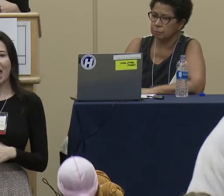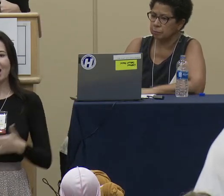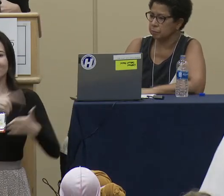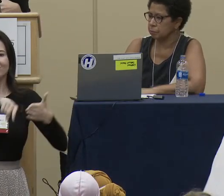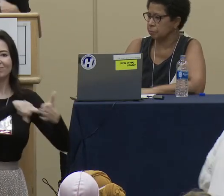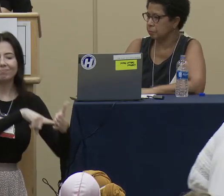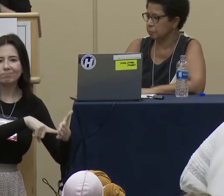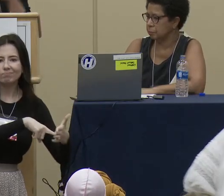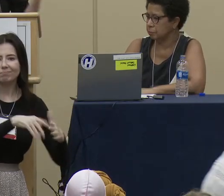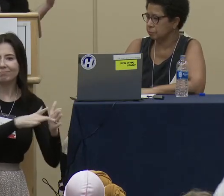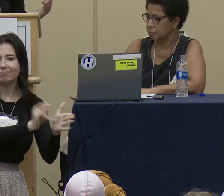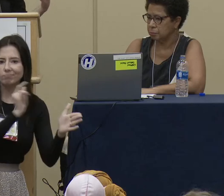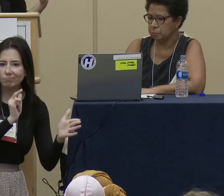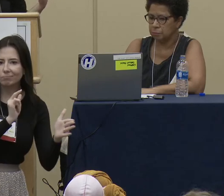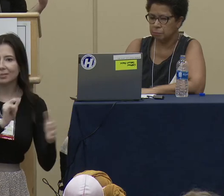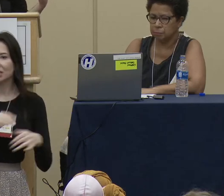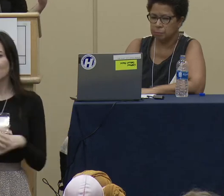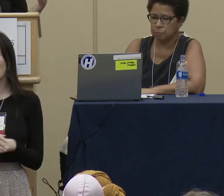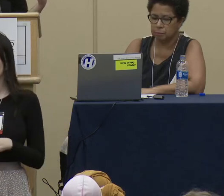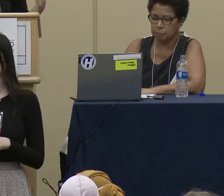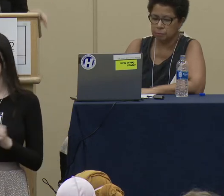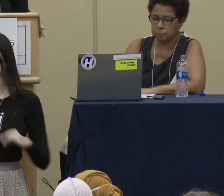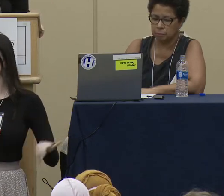future free of oppression and exploitation , which is